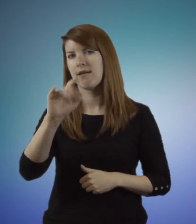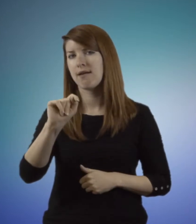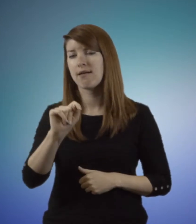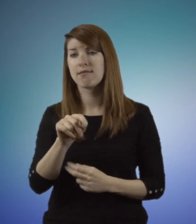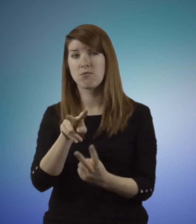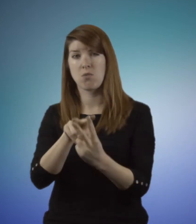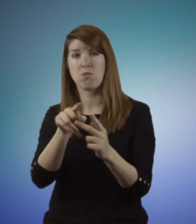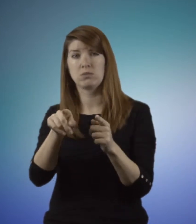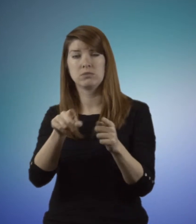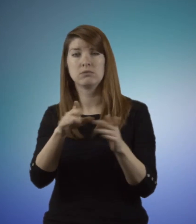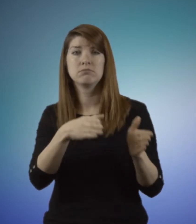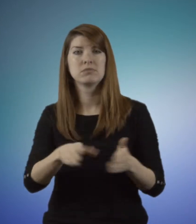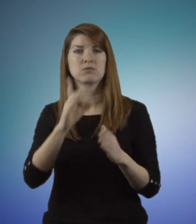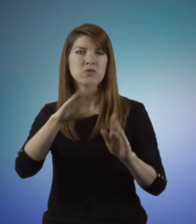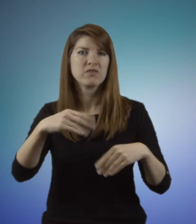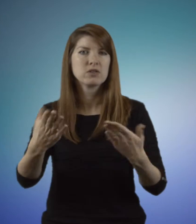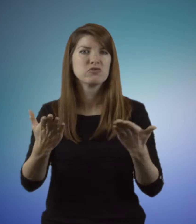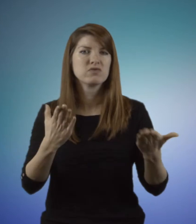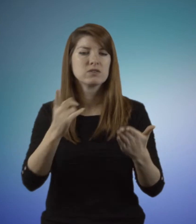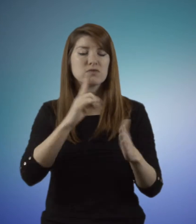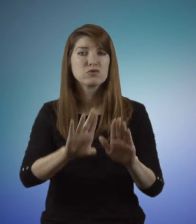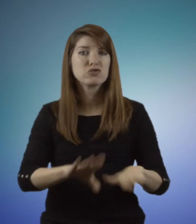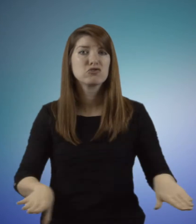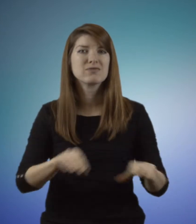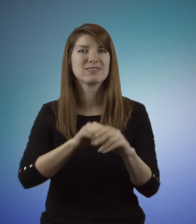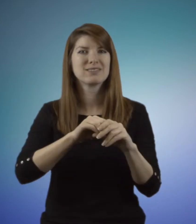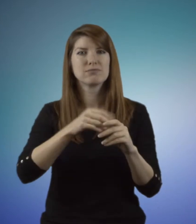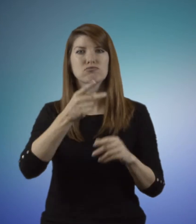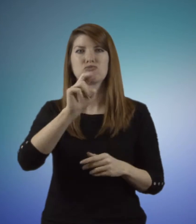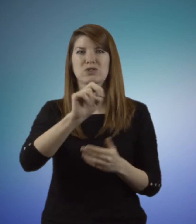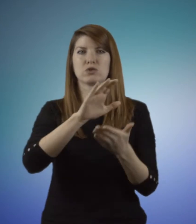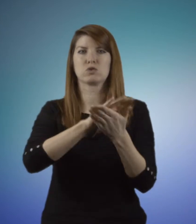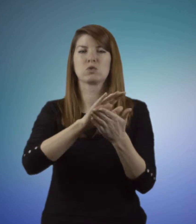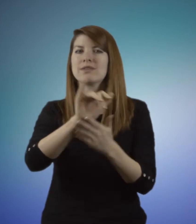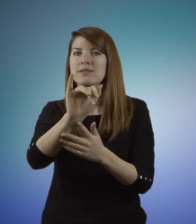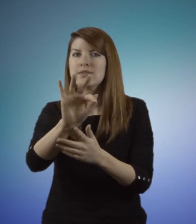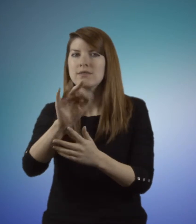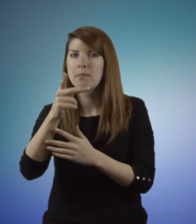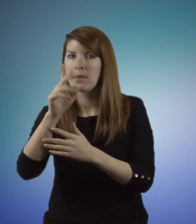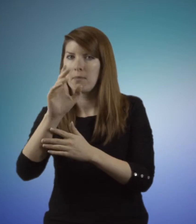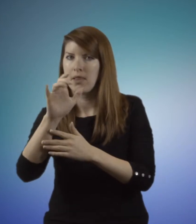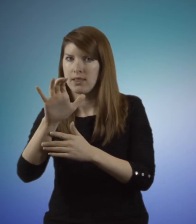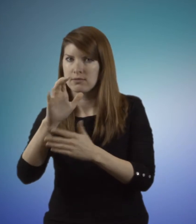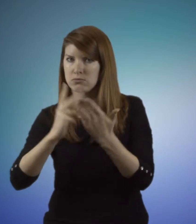And those plans provide services to children in preschool, if it's a public preschool program.